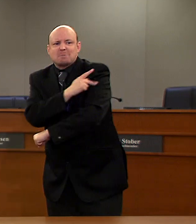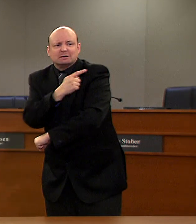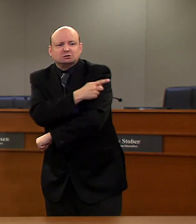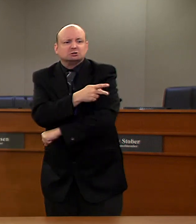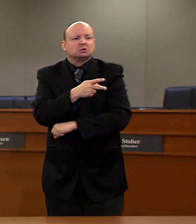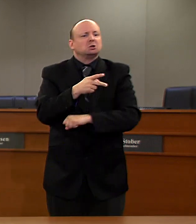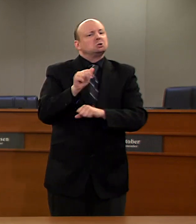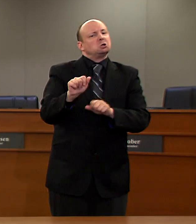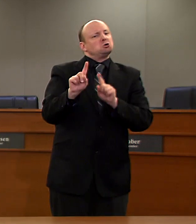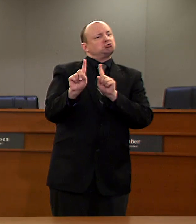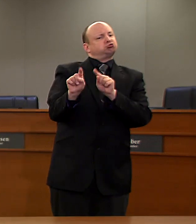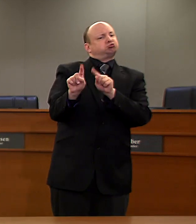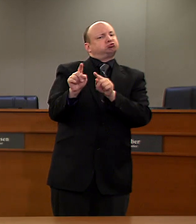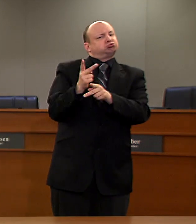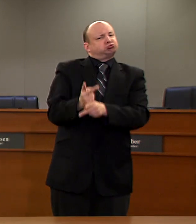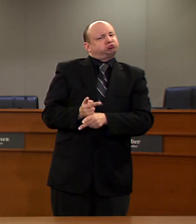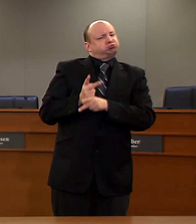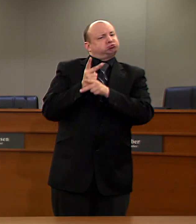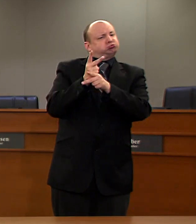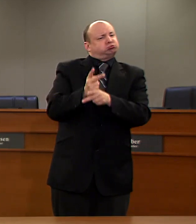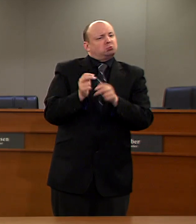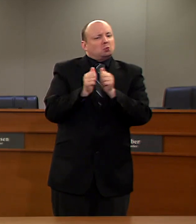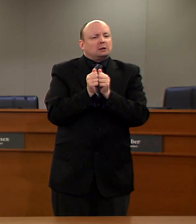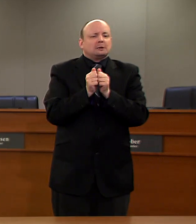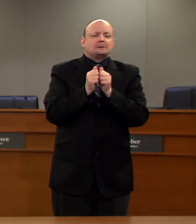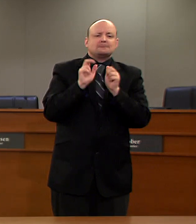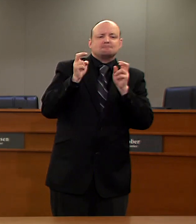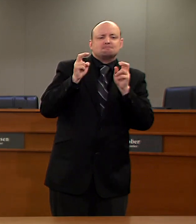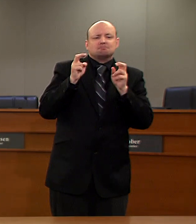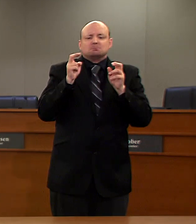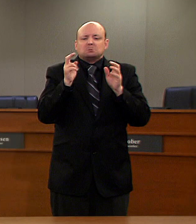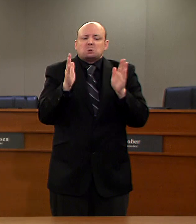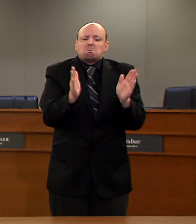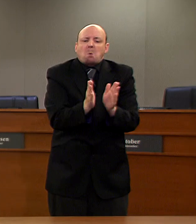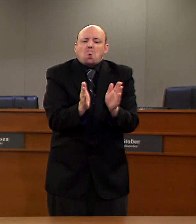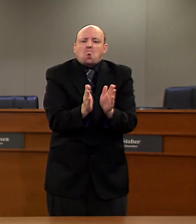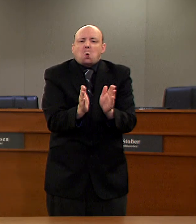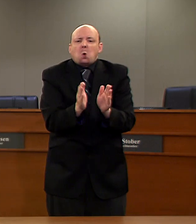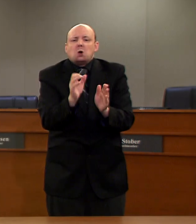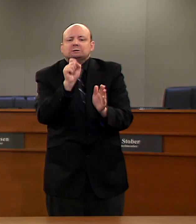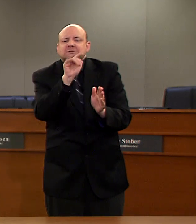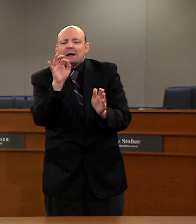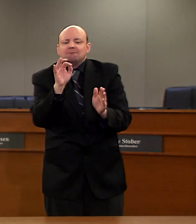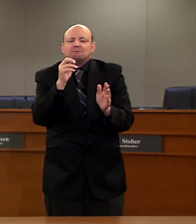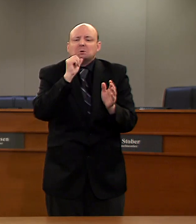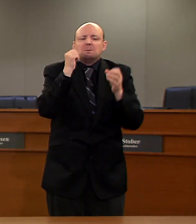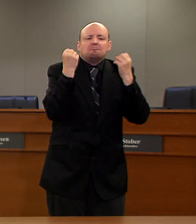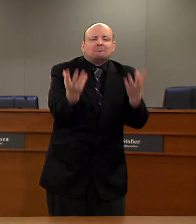amount of medical staff. Those are already in short supply, and in fact, a note went